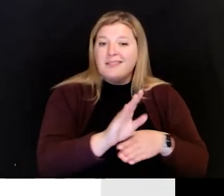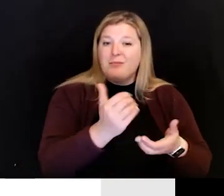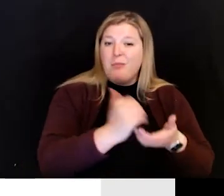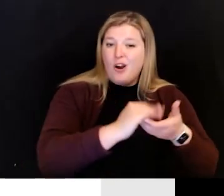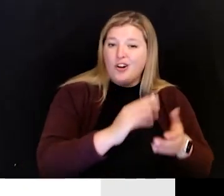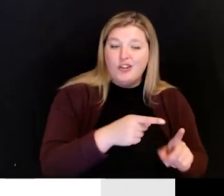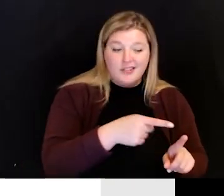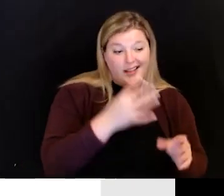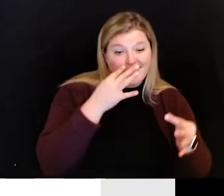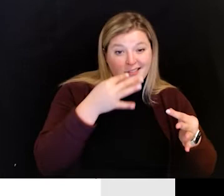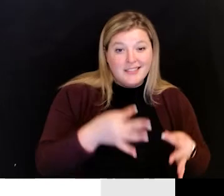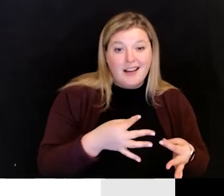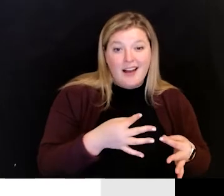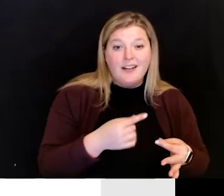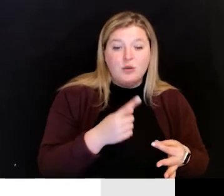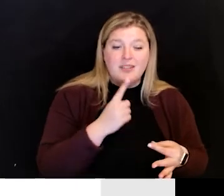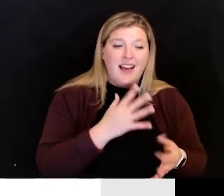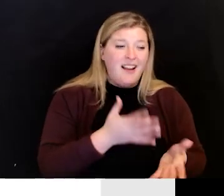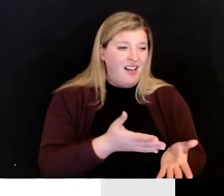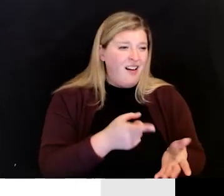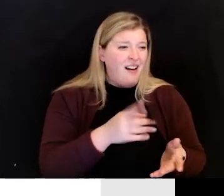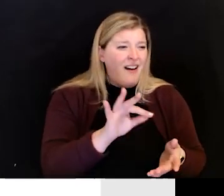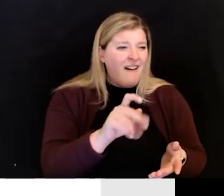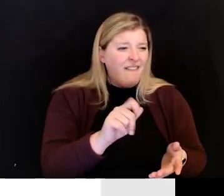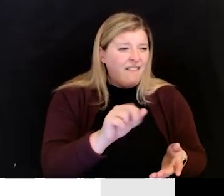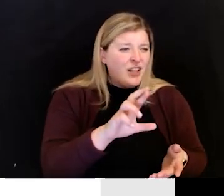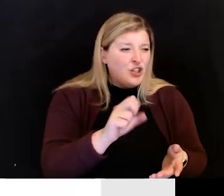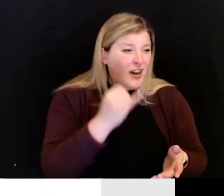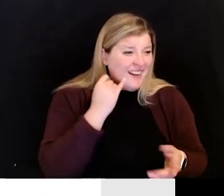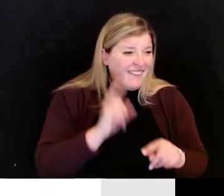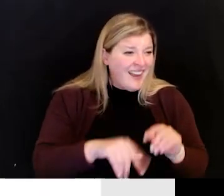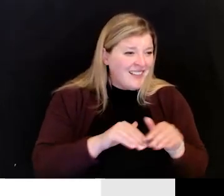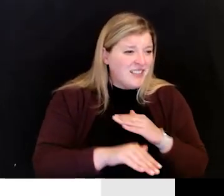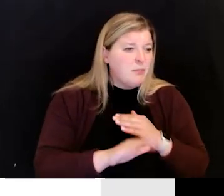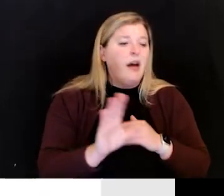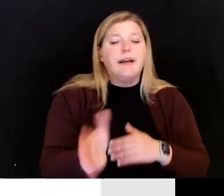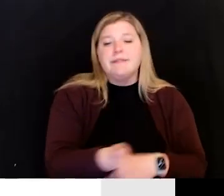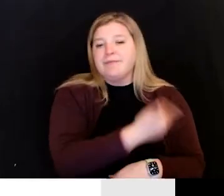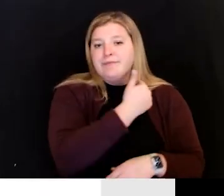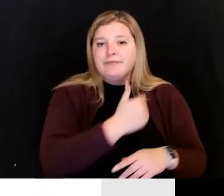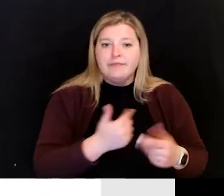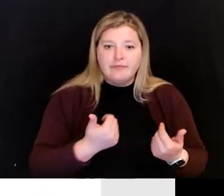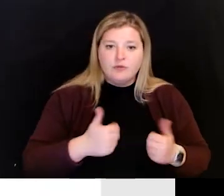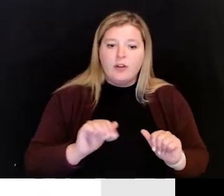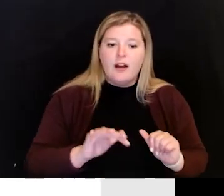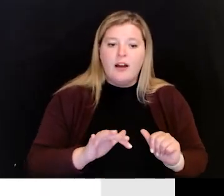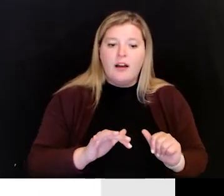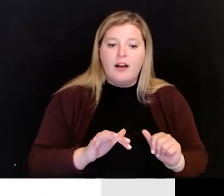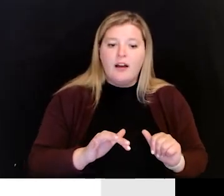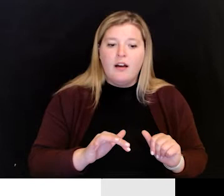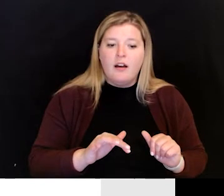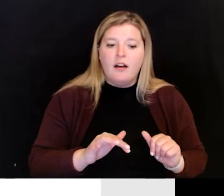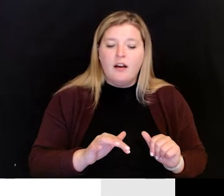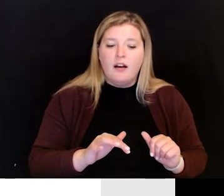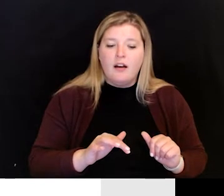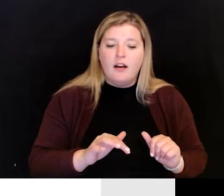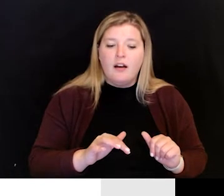to just move away and look for a different way to accomplish something in a way that we knew could be done and still meet